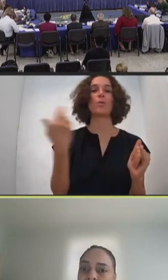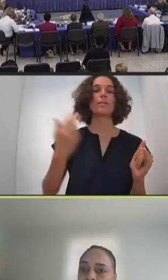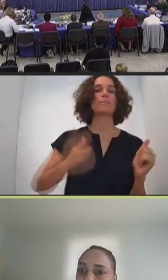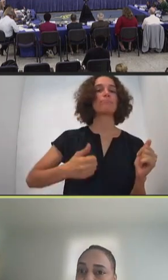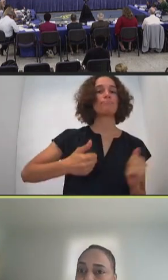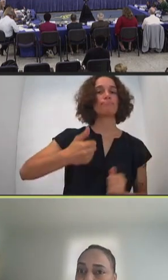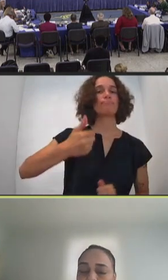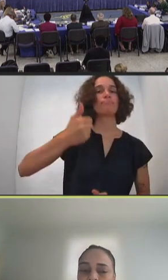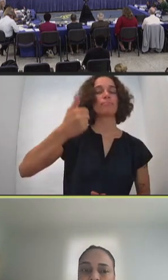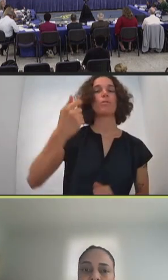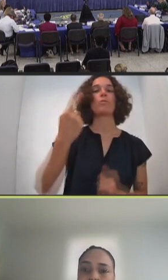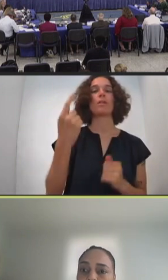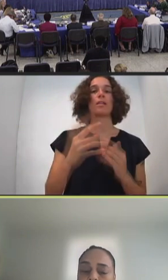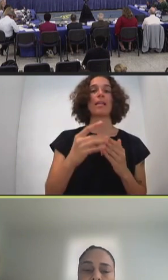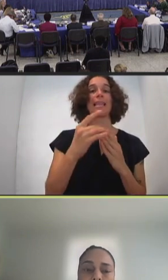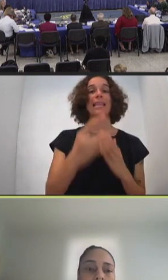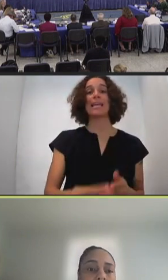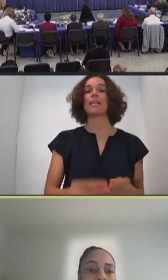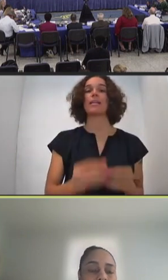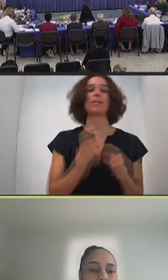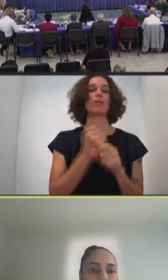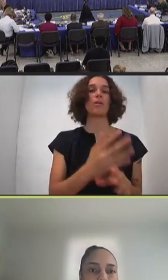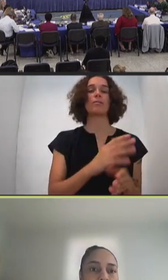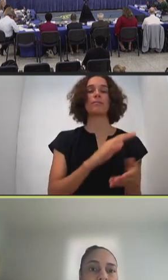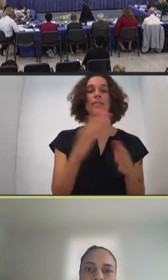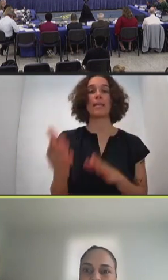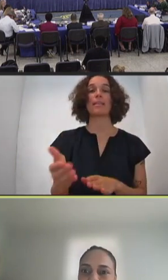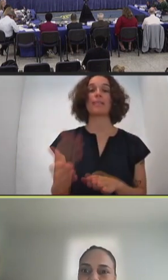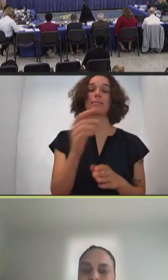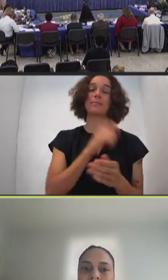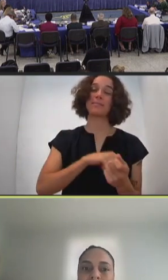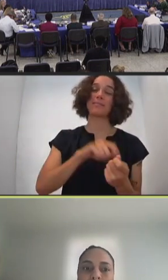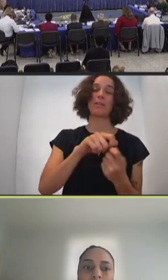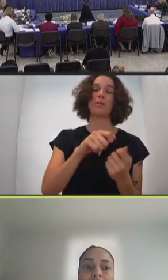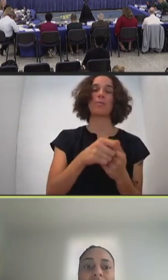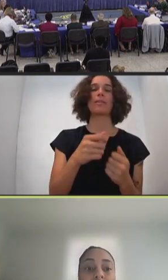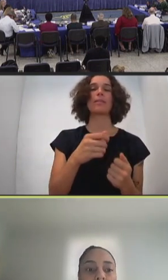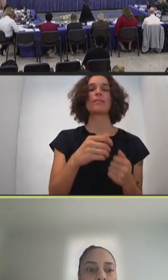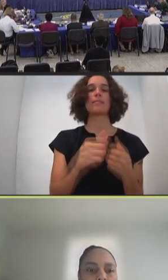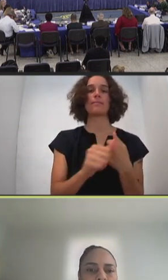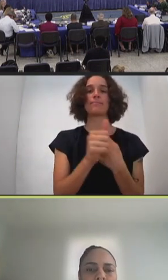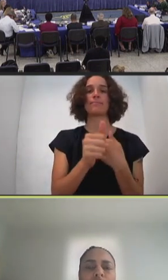of death -- COVID specifically -- among these vulnerable populations. But we don't want to